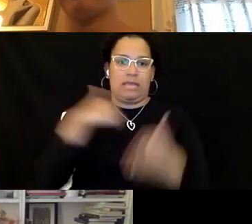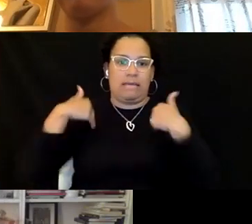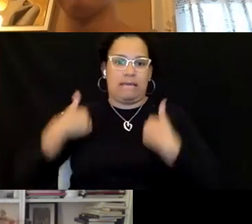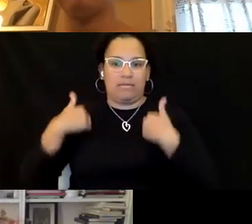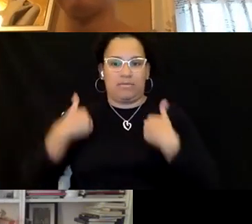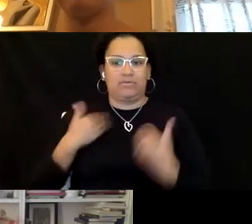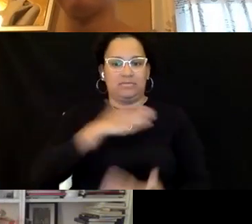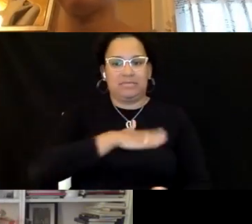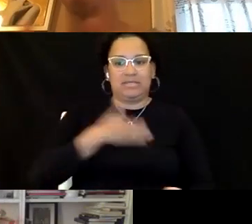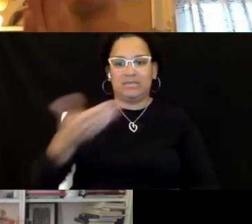Tonya Suther: Take.